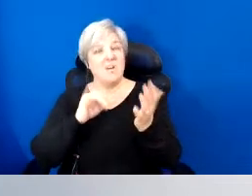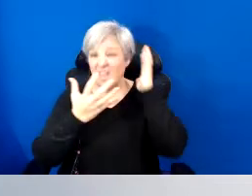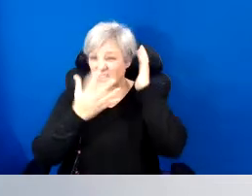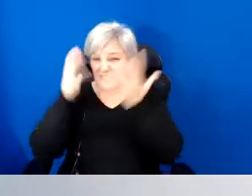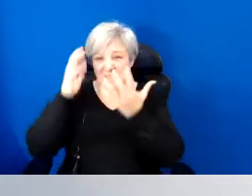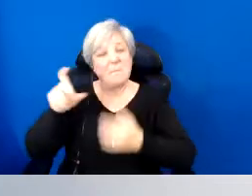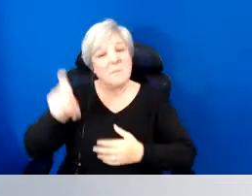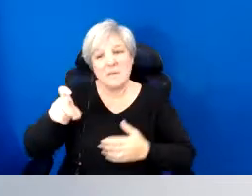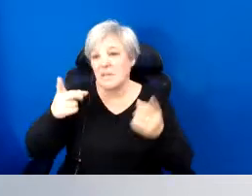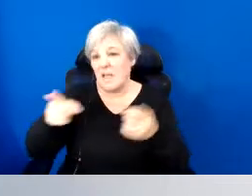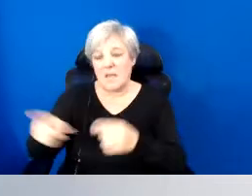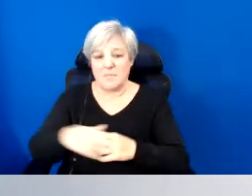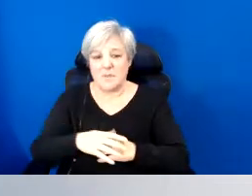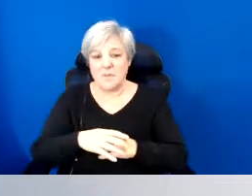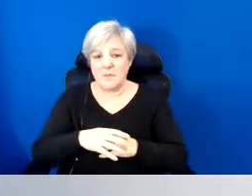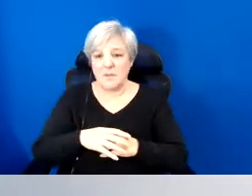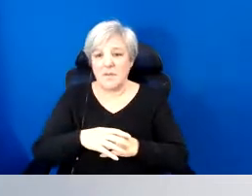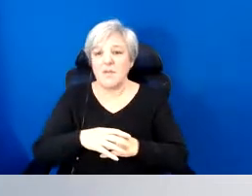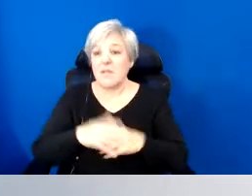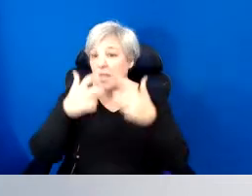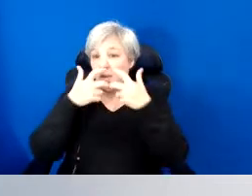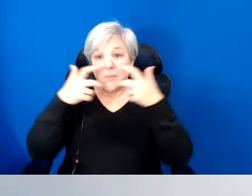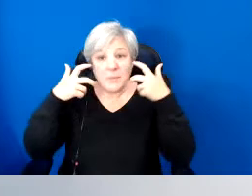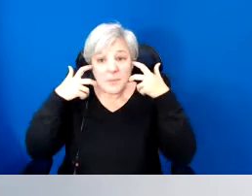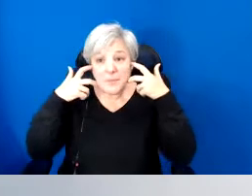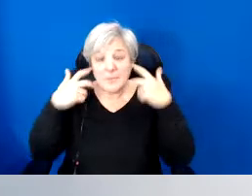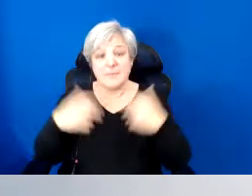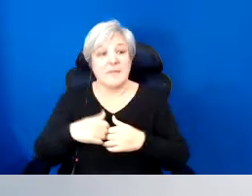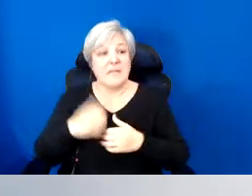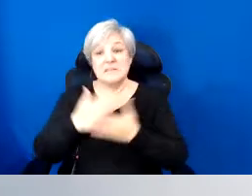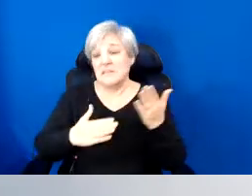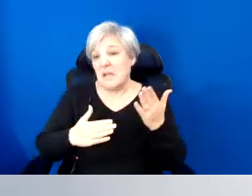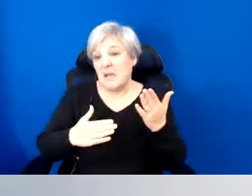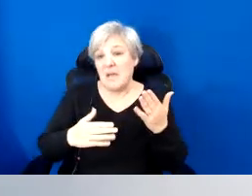We remember facemasks and the lack of a lot of us sewed our own face smells.